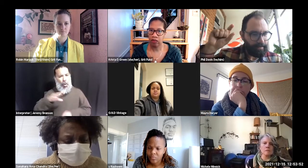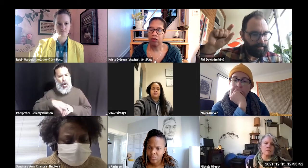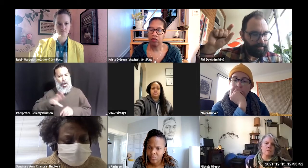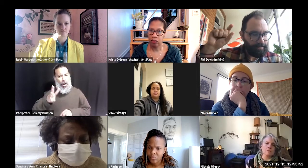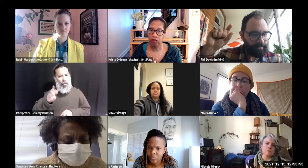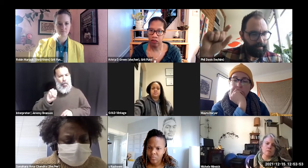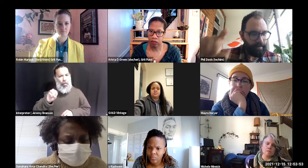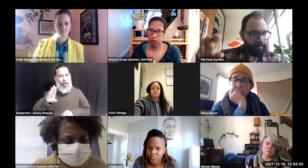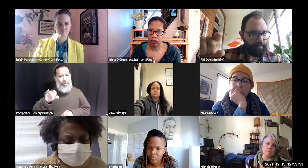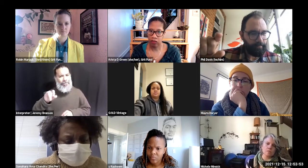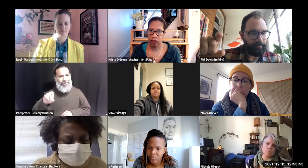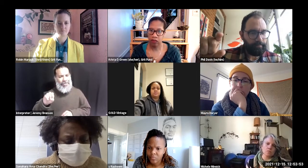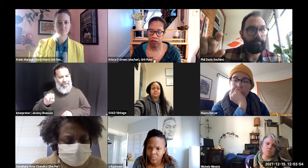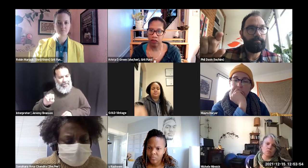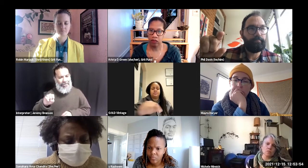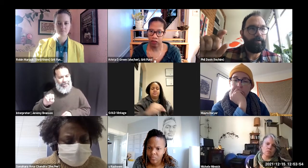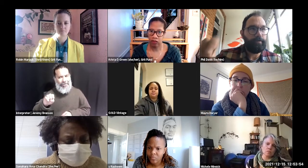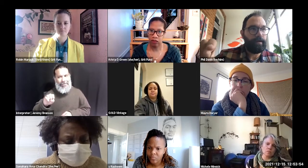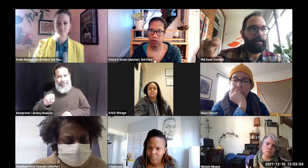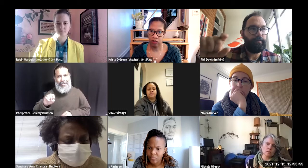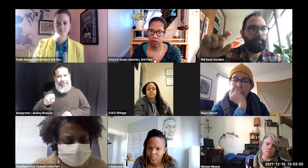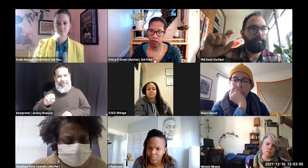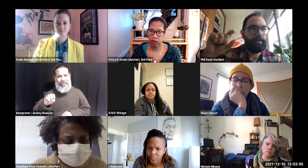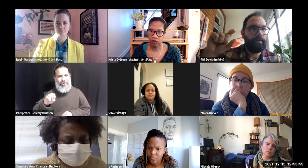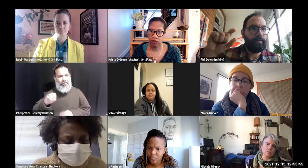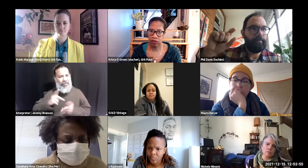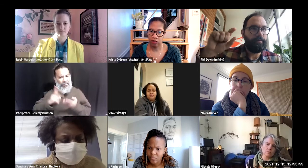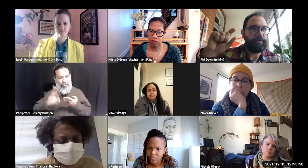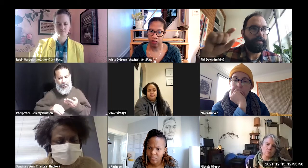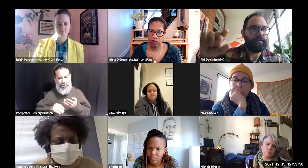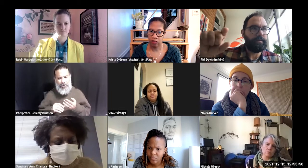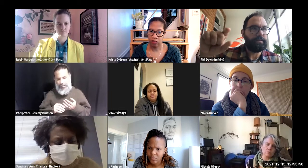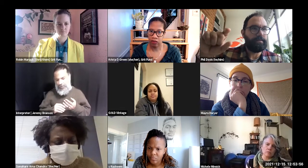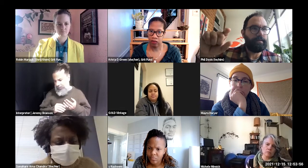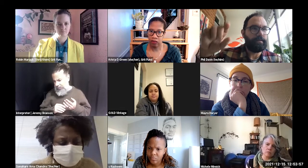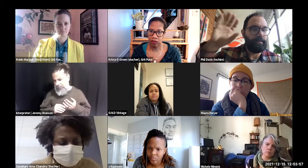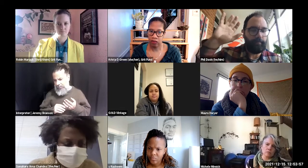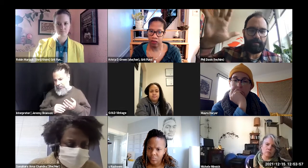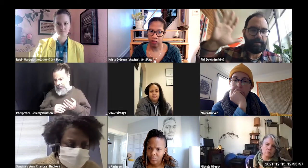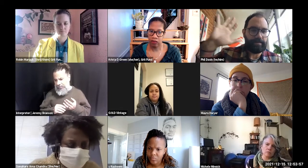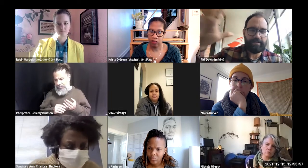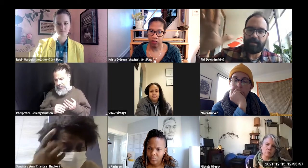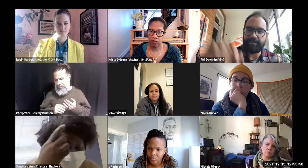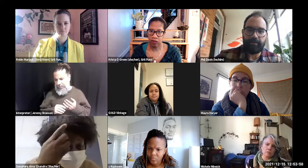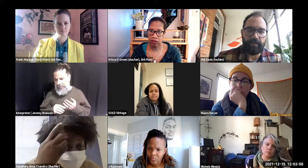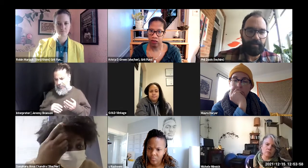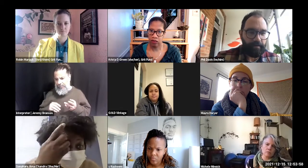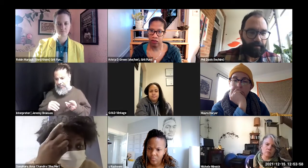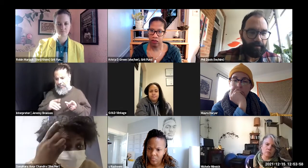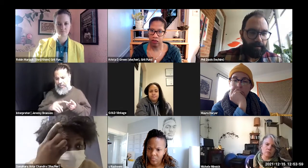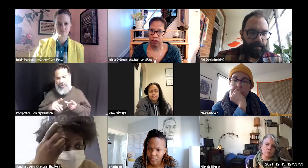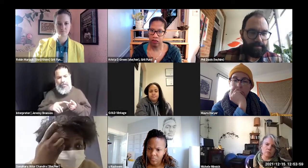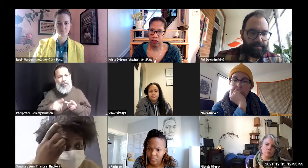in our program, we put it on like that we had a slide show in the theater.